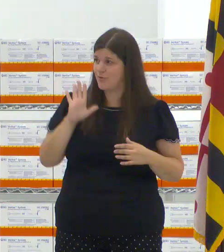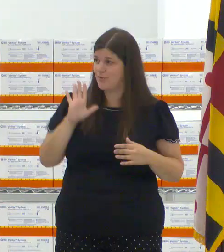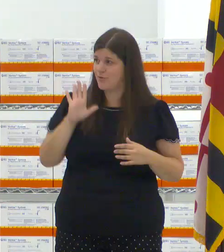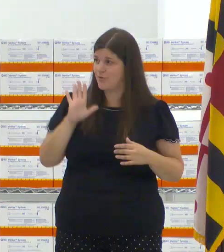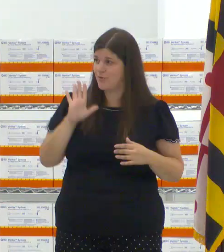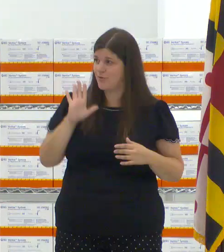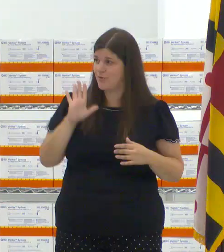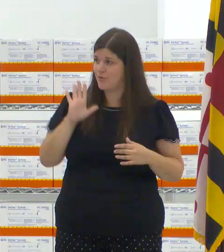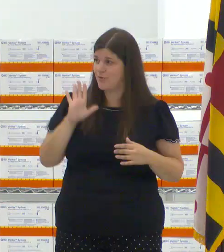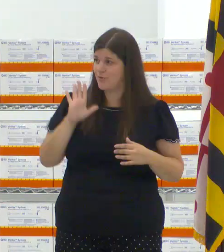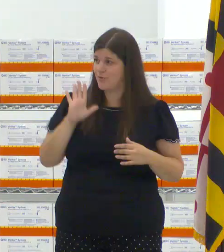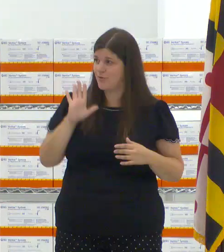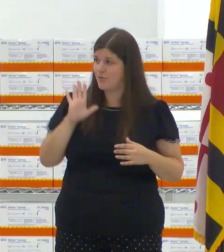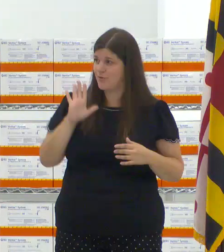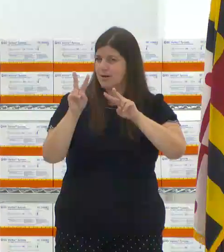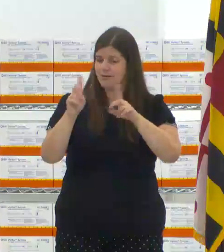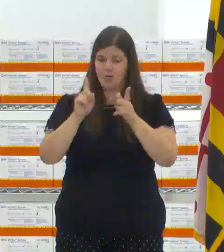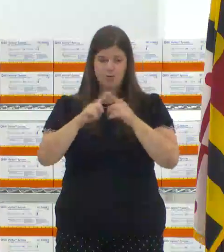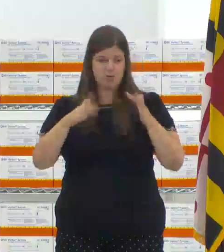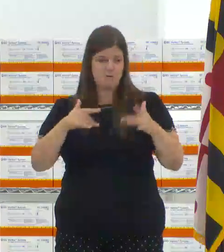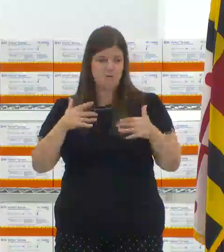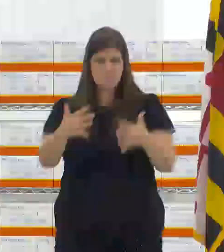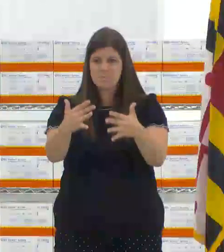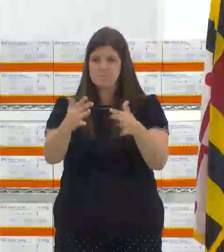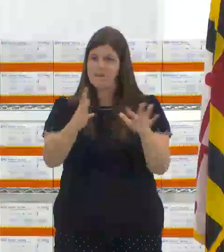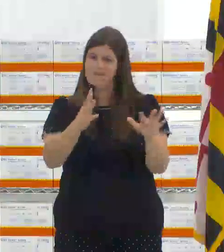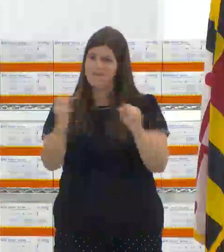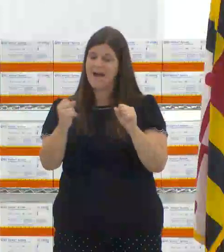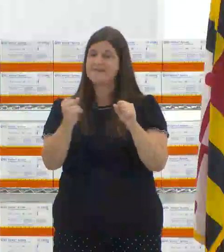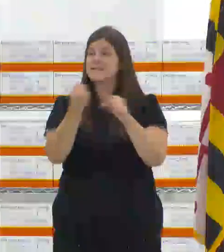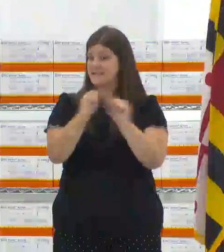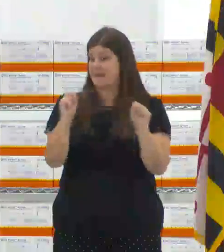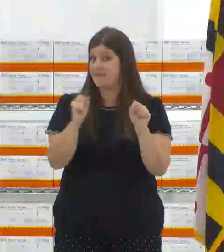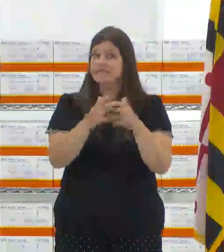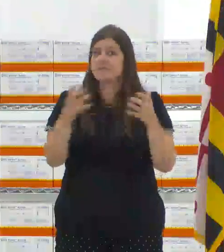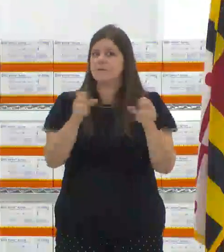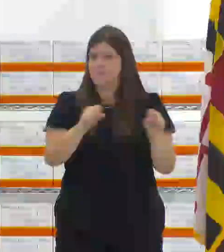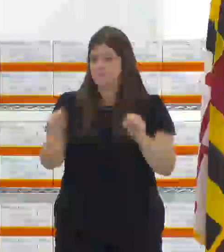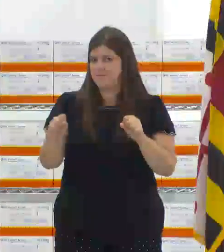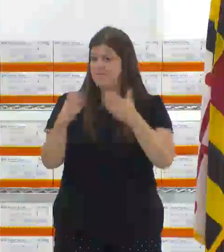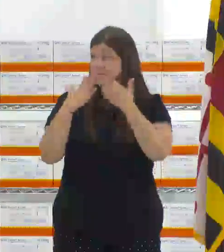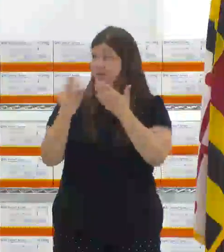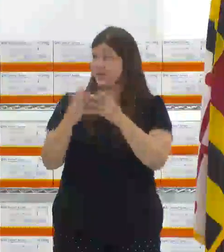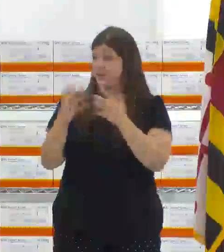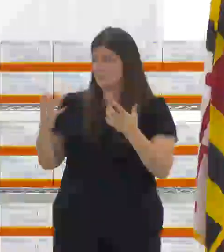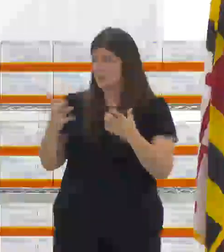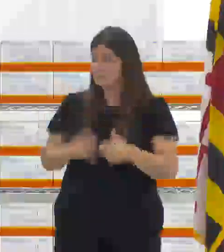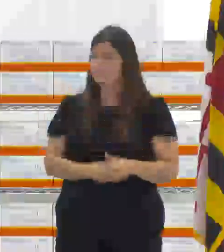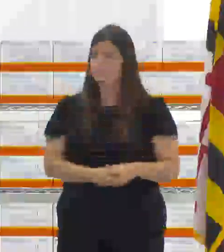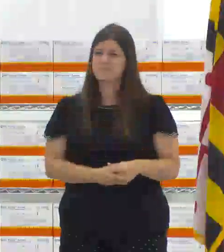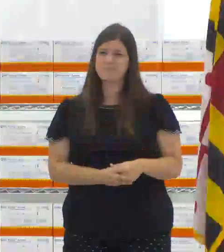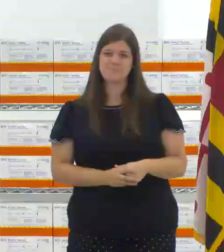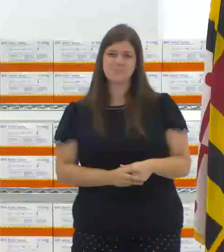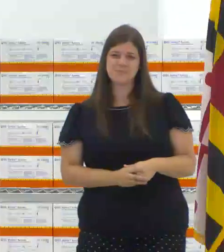been launched is also collaborating Human closely as best we all can with the Department of Health and